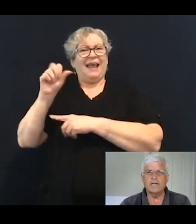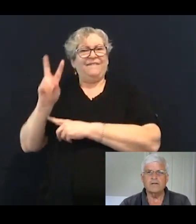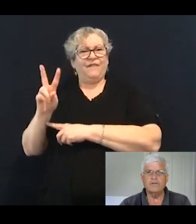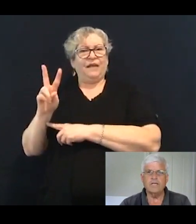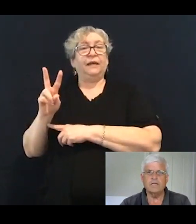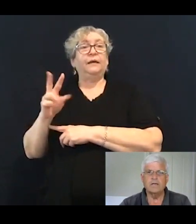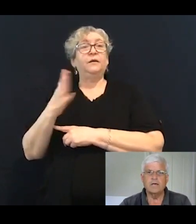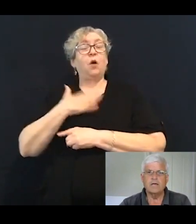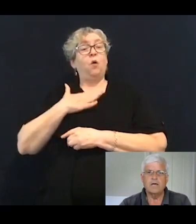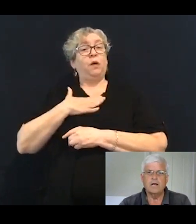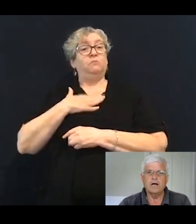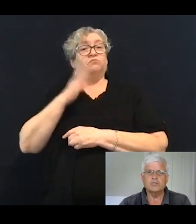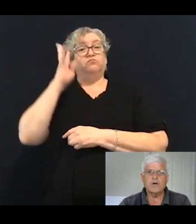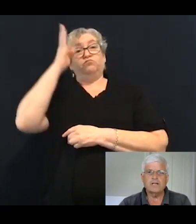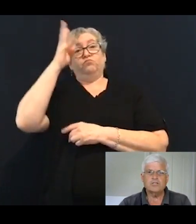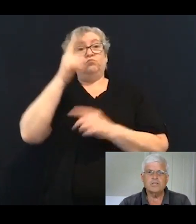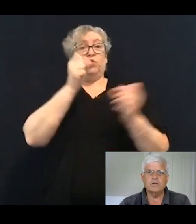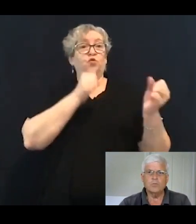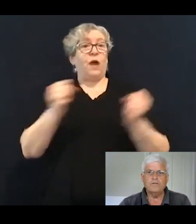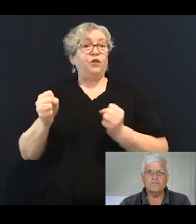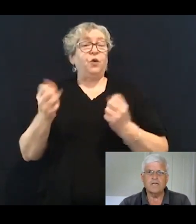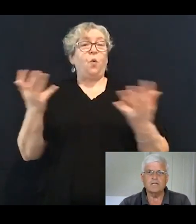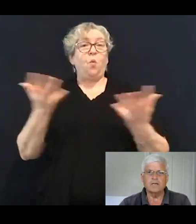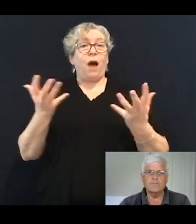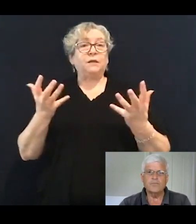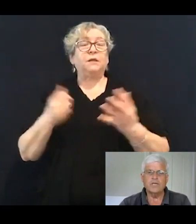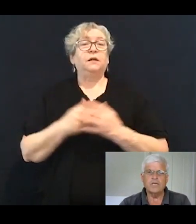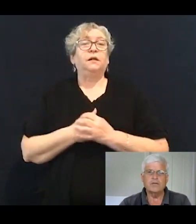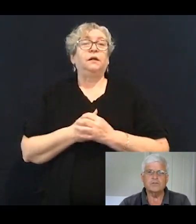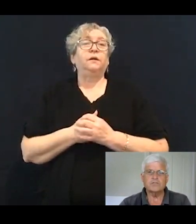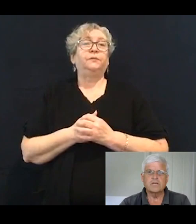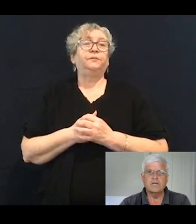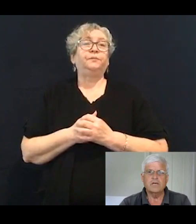A strategy that we've taken is to try